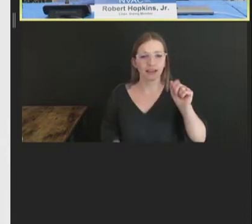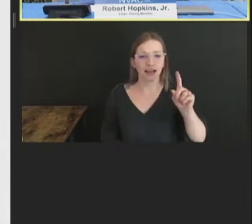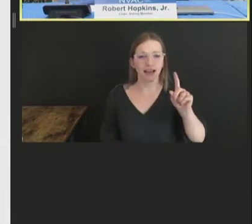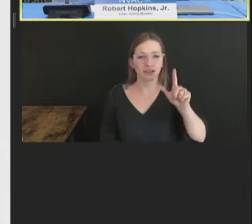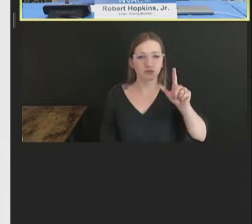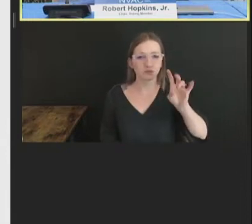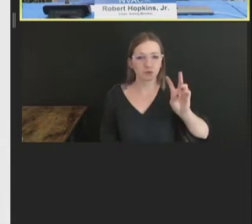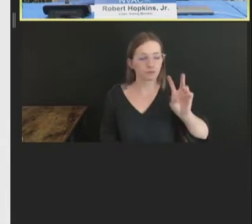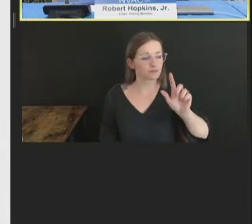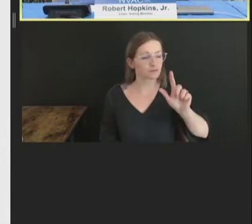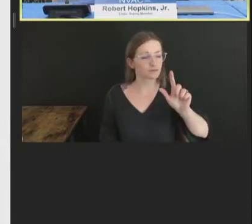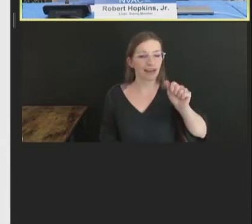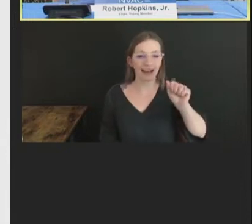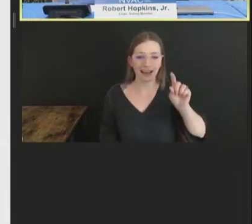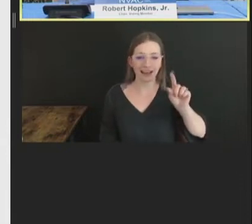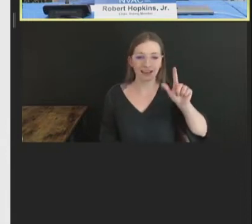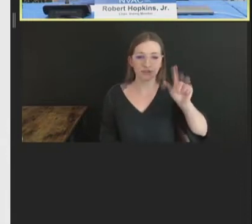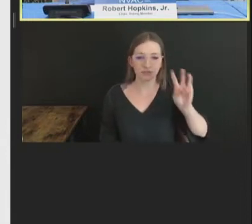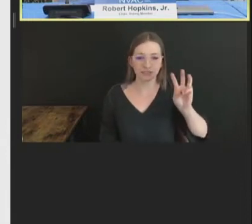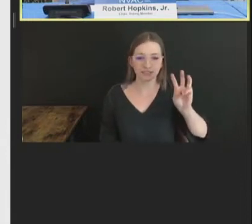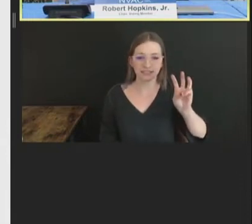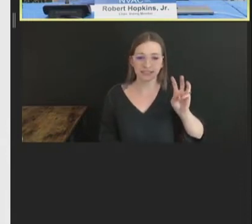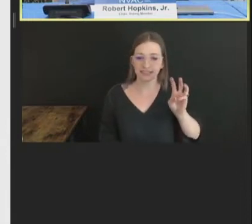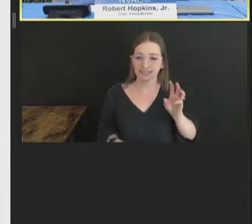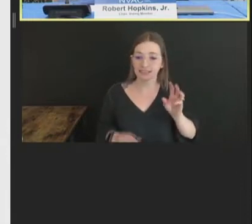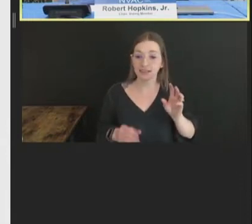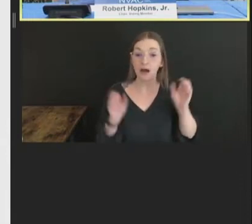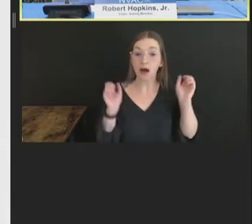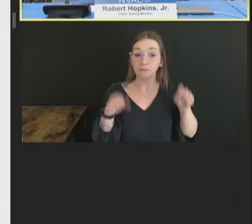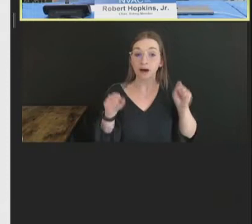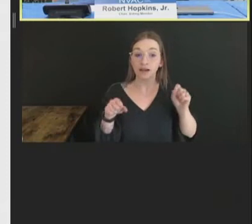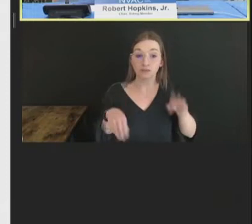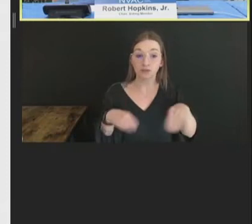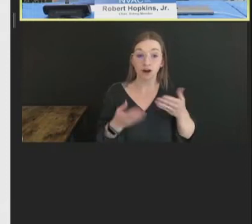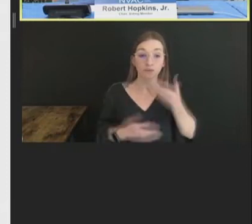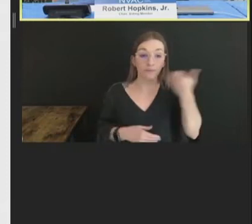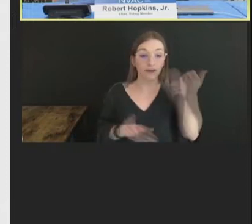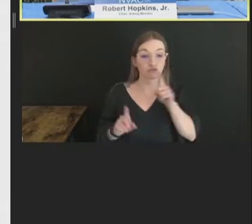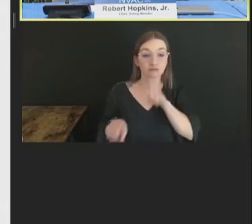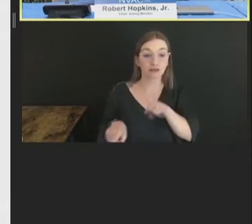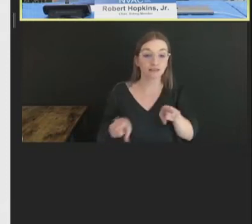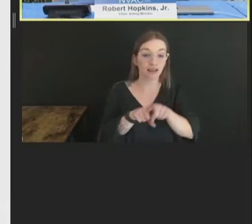potentially better responses as a booster. And I -- it poses to me the question of